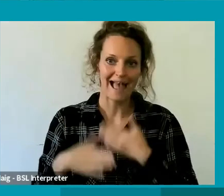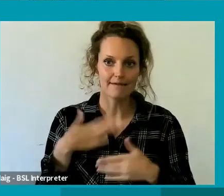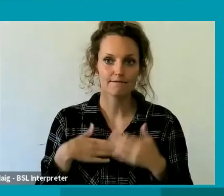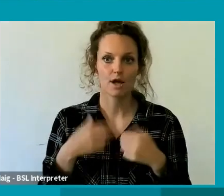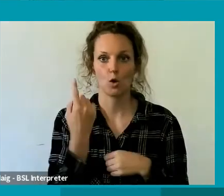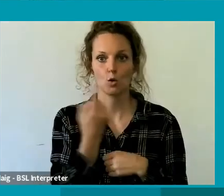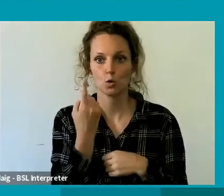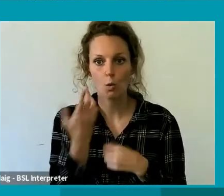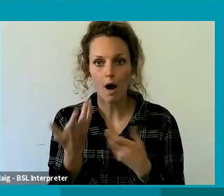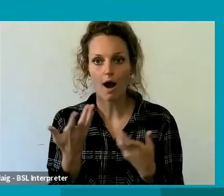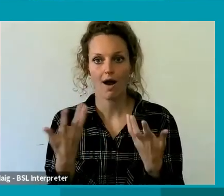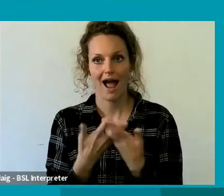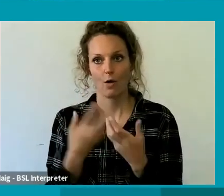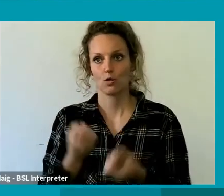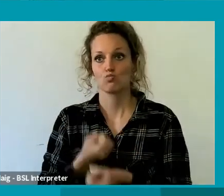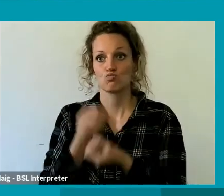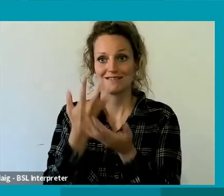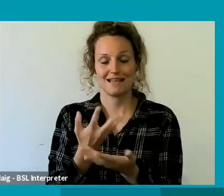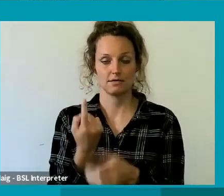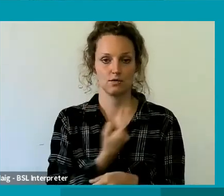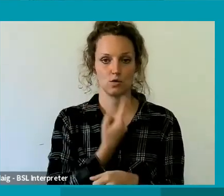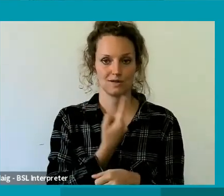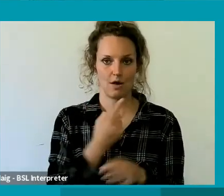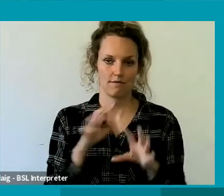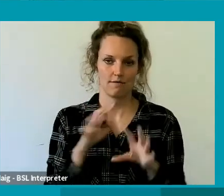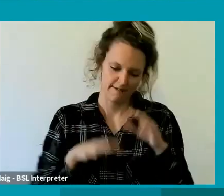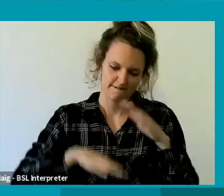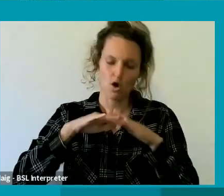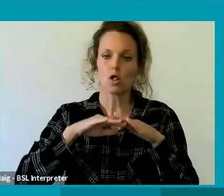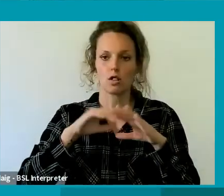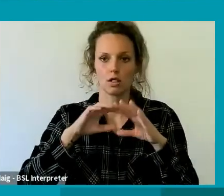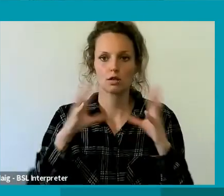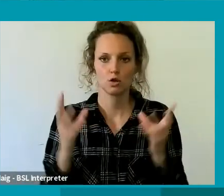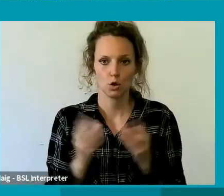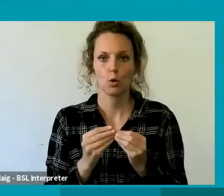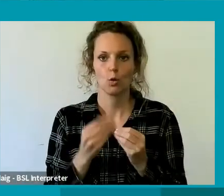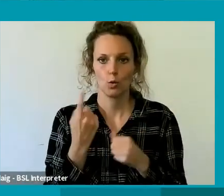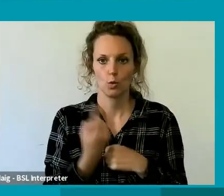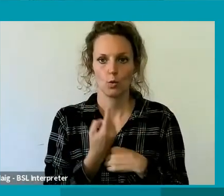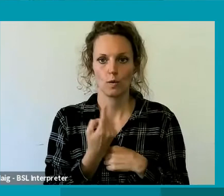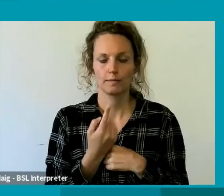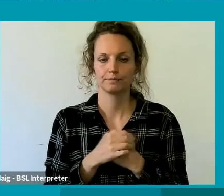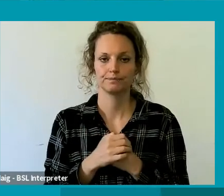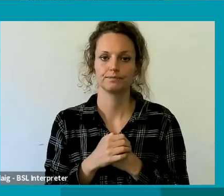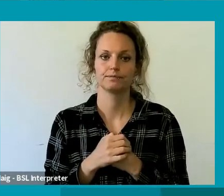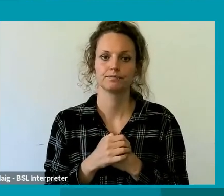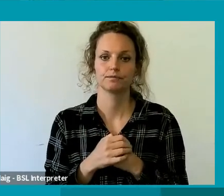It's the complete you. NoW, in terms of resources. We have our hive,